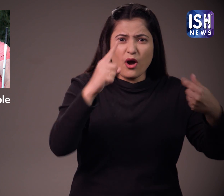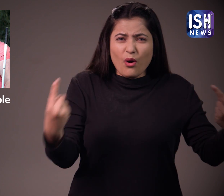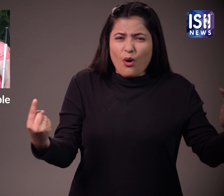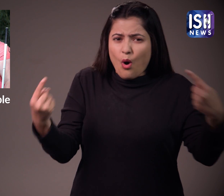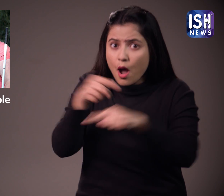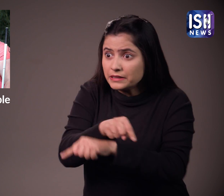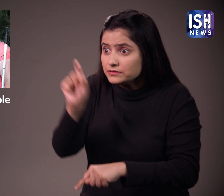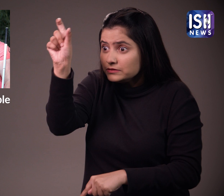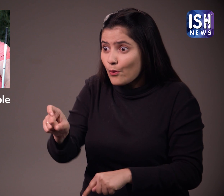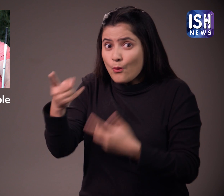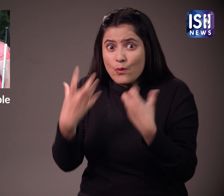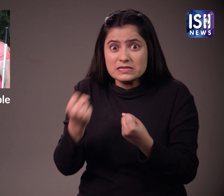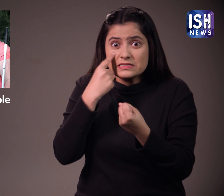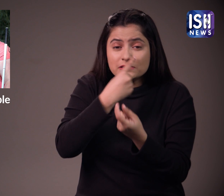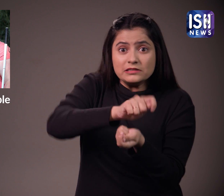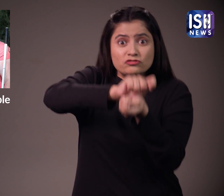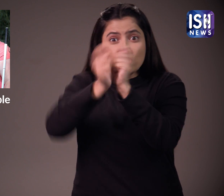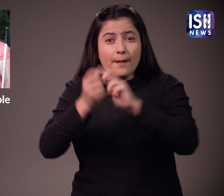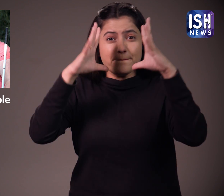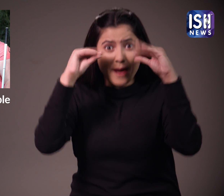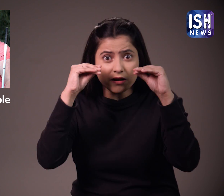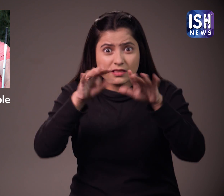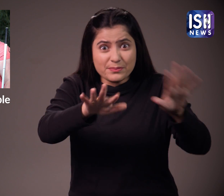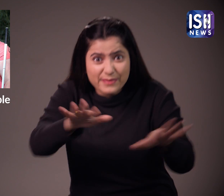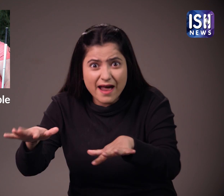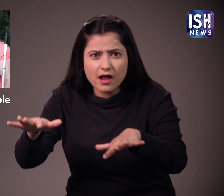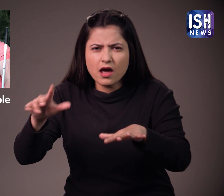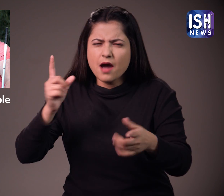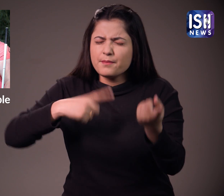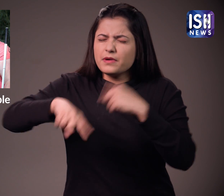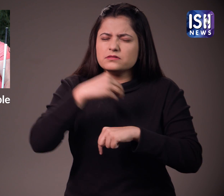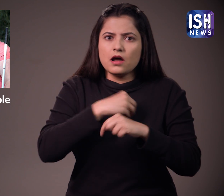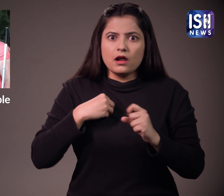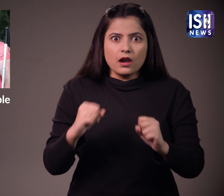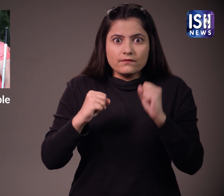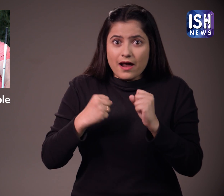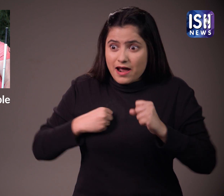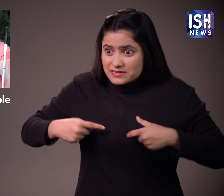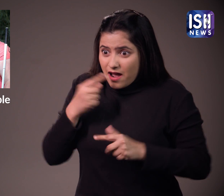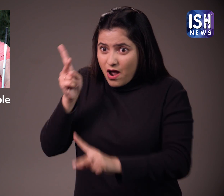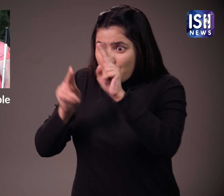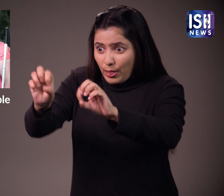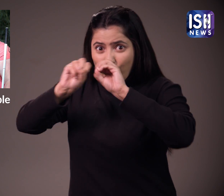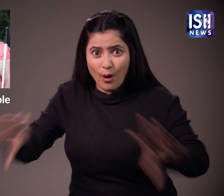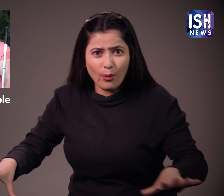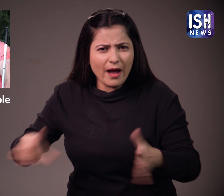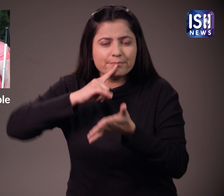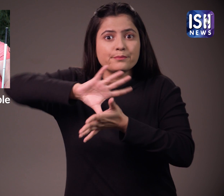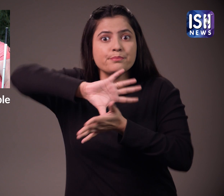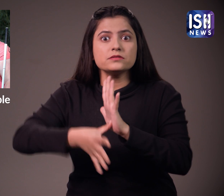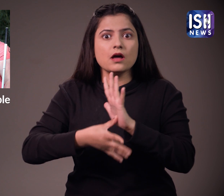But Jewel's case was the opposite as she wanted to become blind and doctors did not agree to this at all.